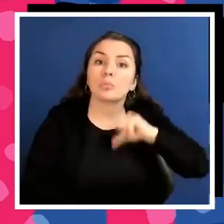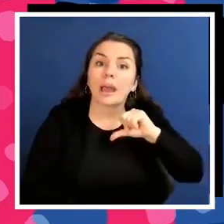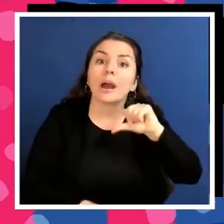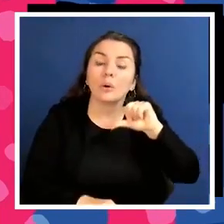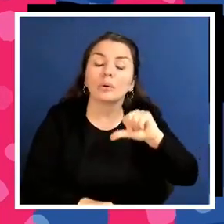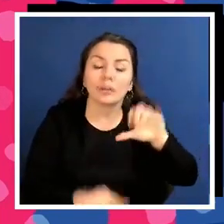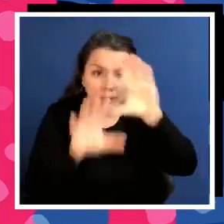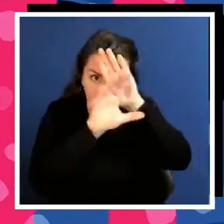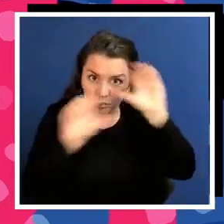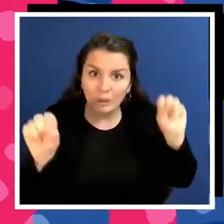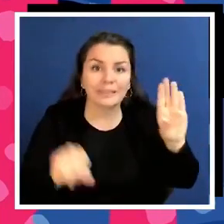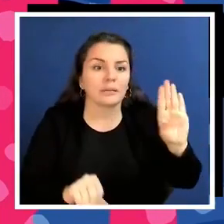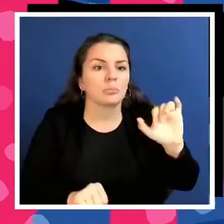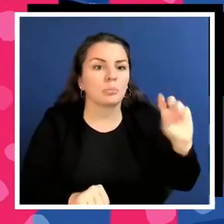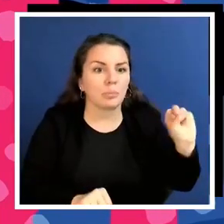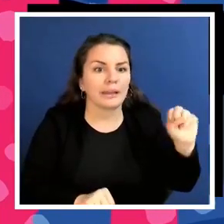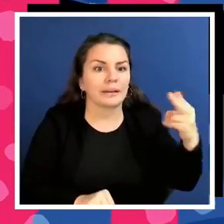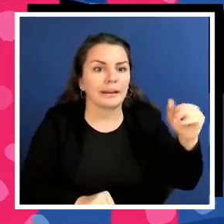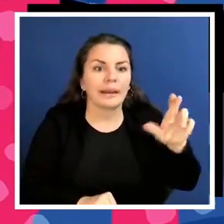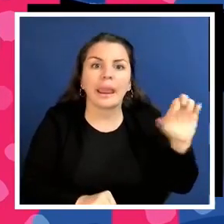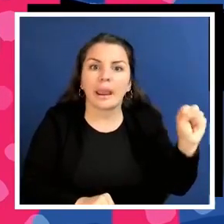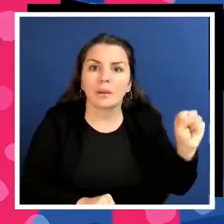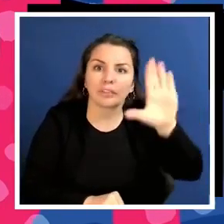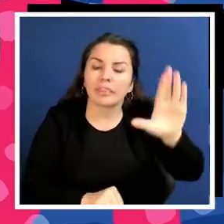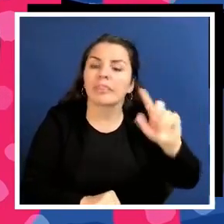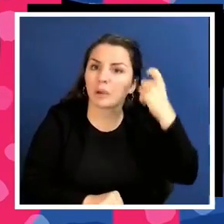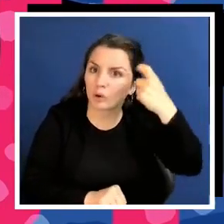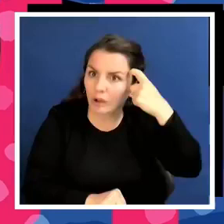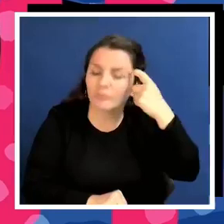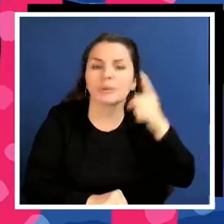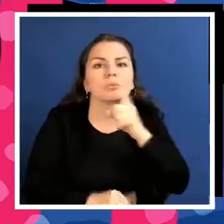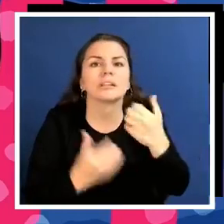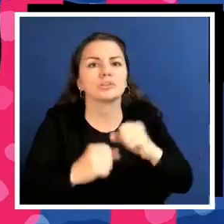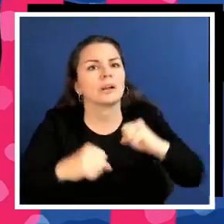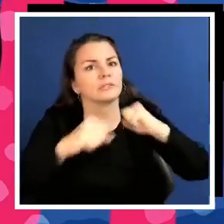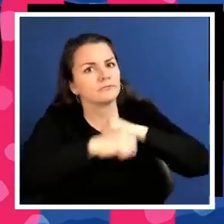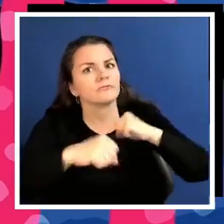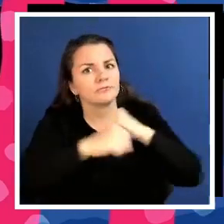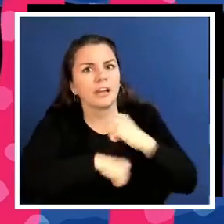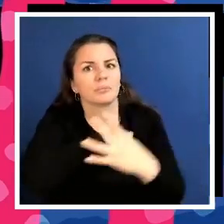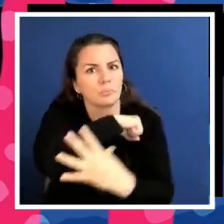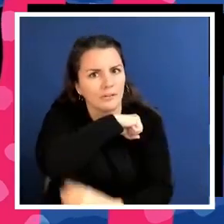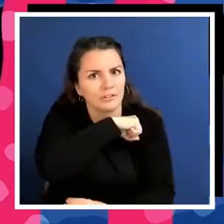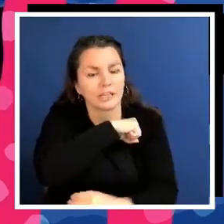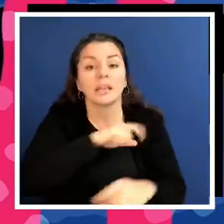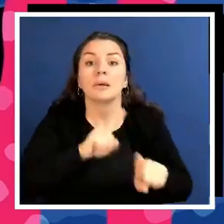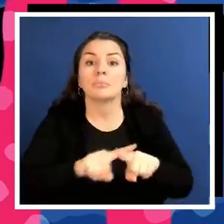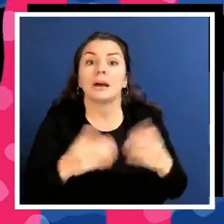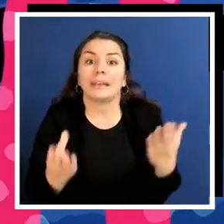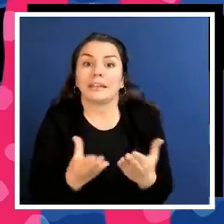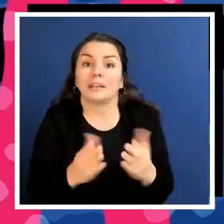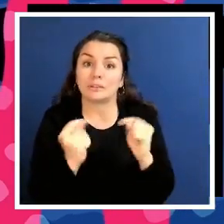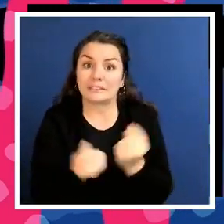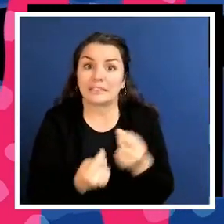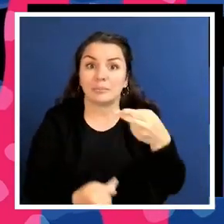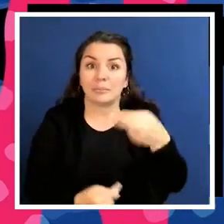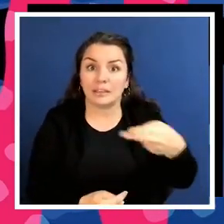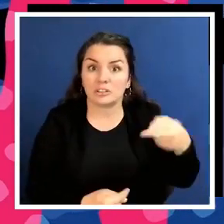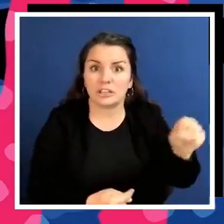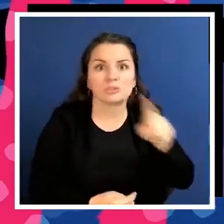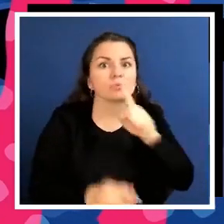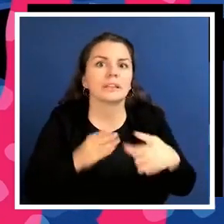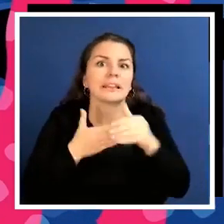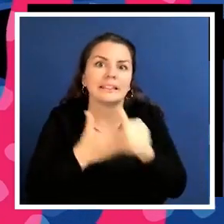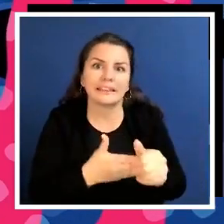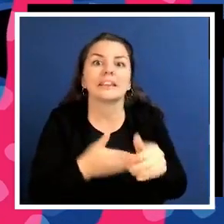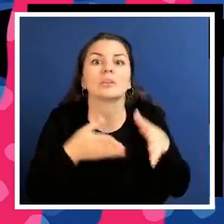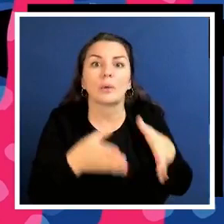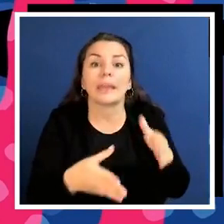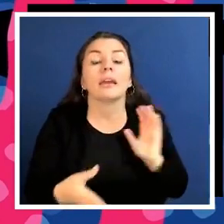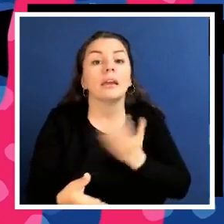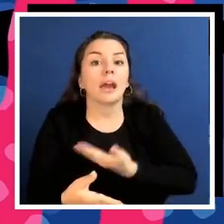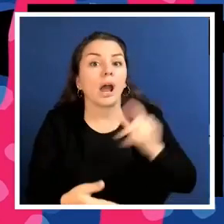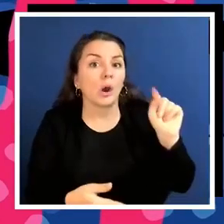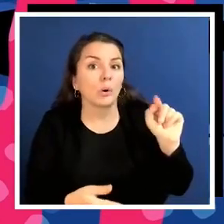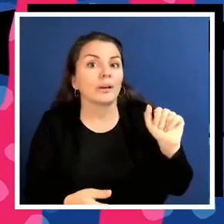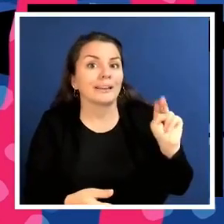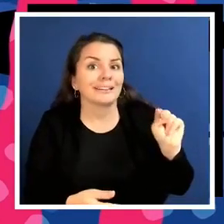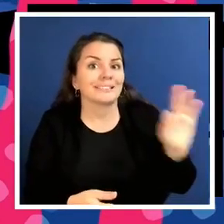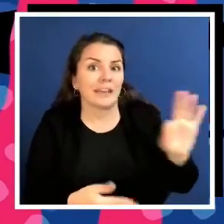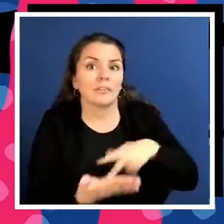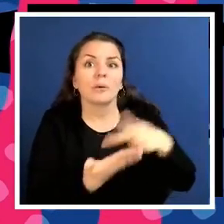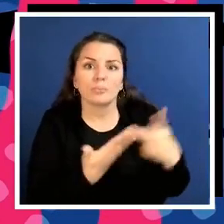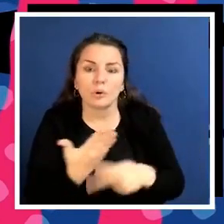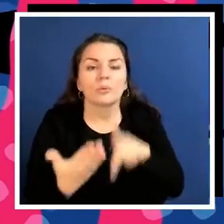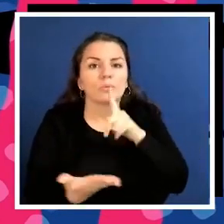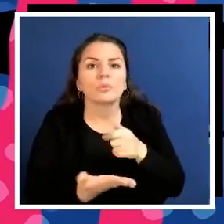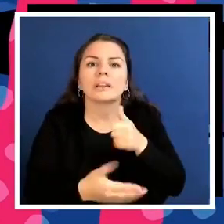WE NEVER HAD MUCH, BUT WE